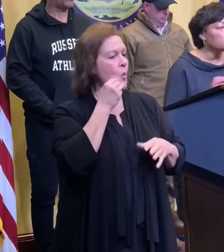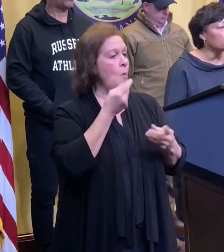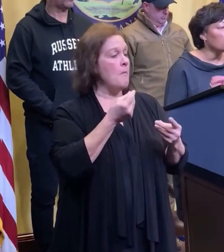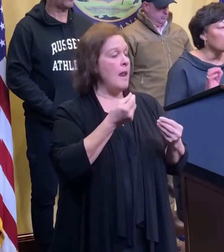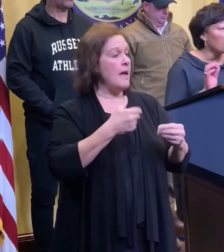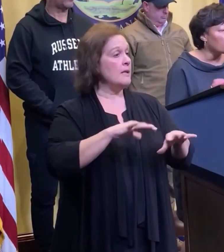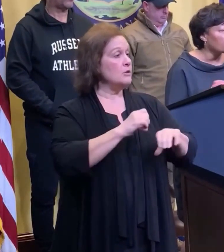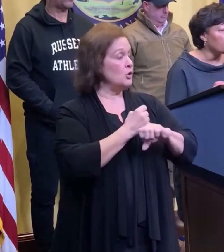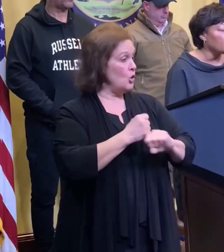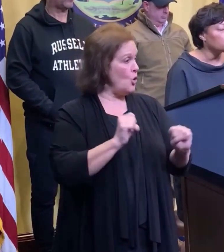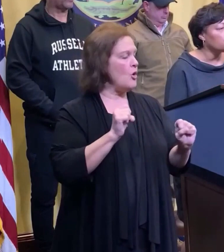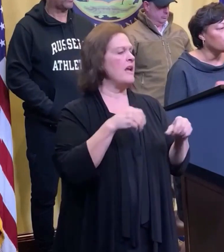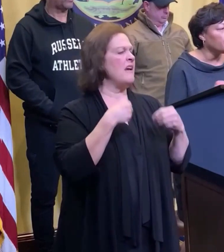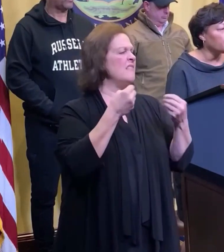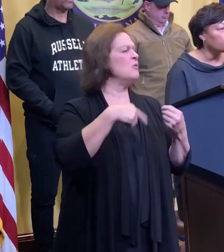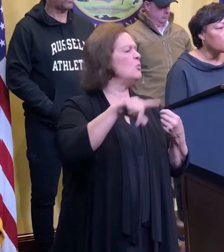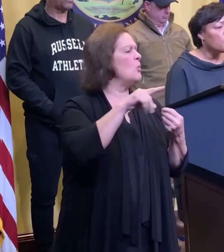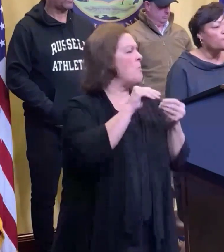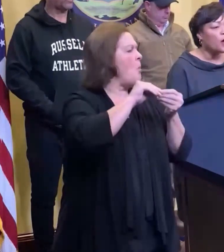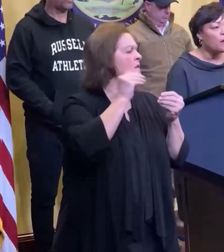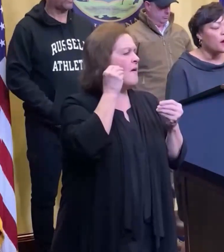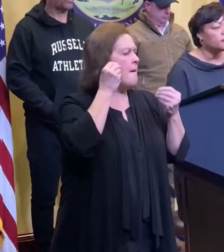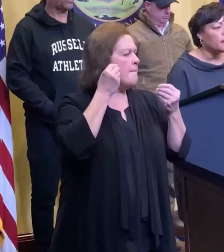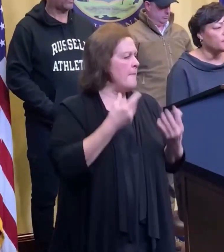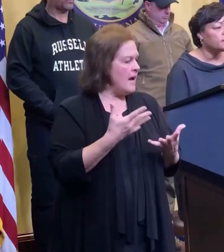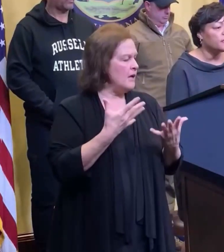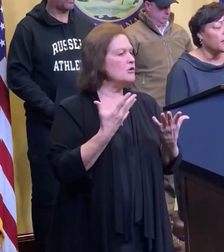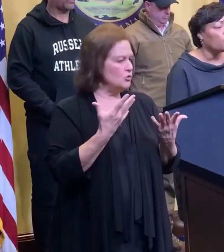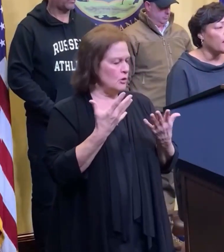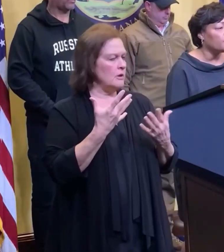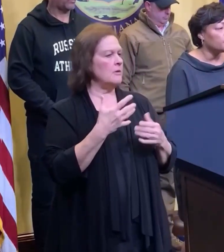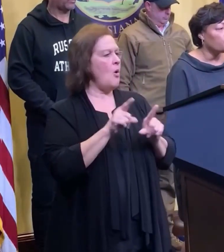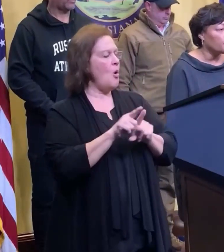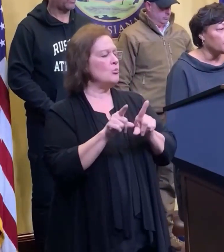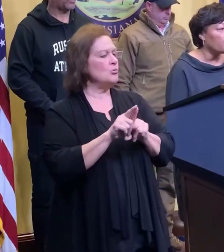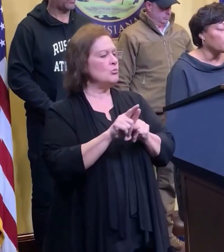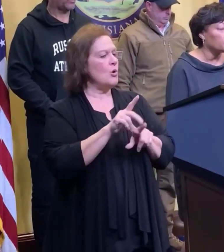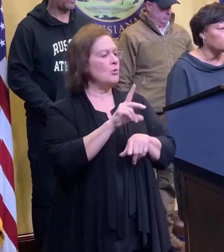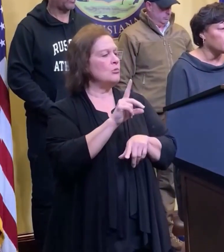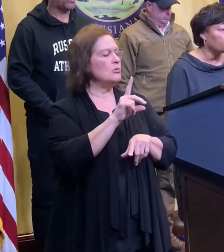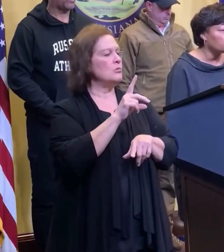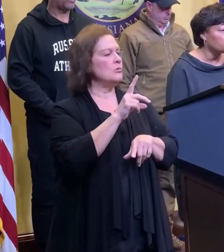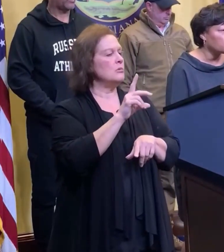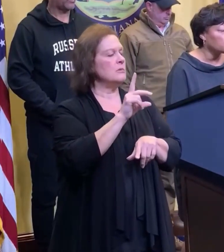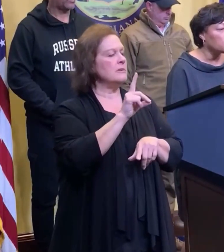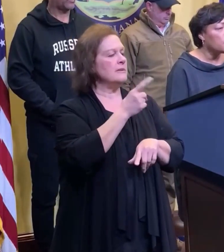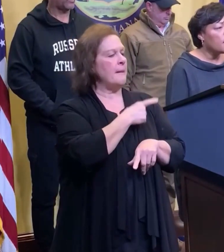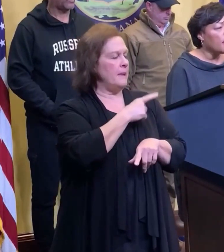to give you more information you'll hear from deputy ceo ramsey green relative to infrastructure